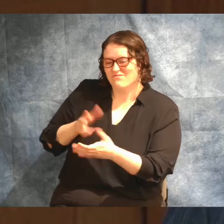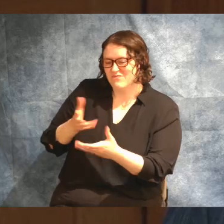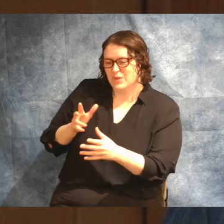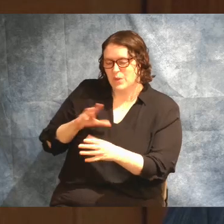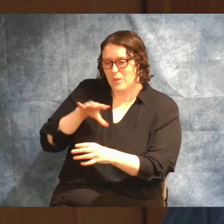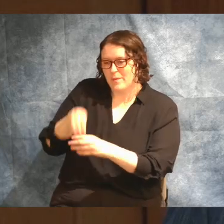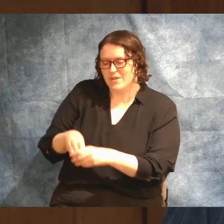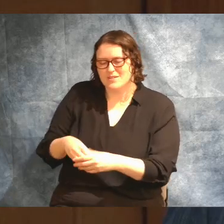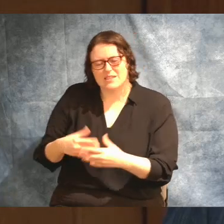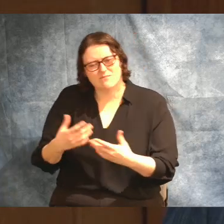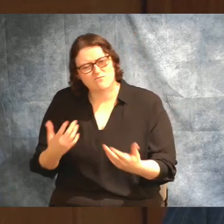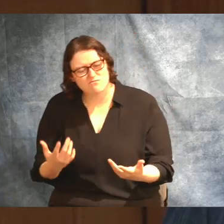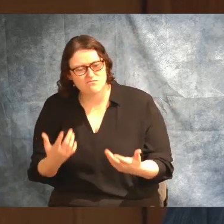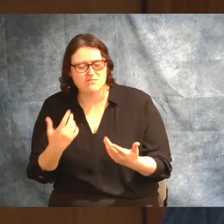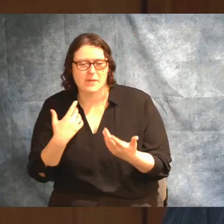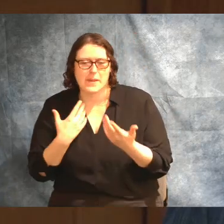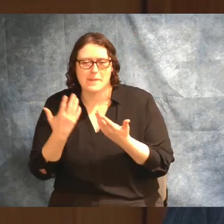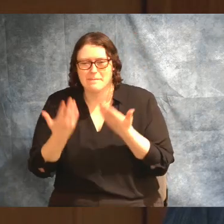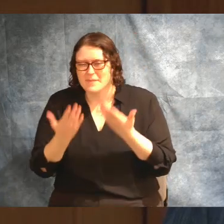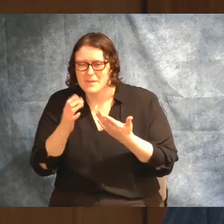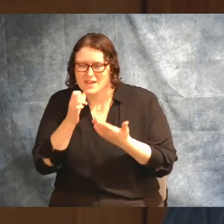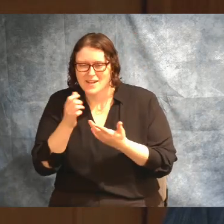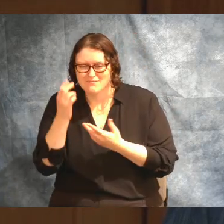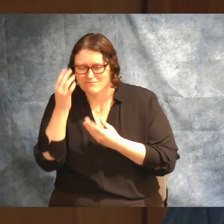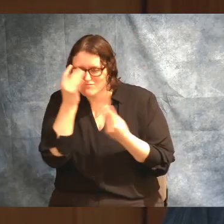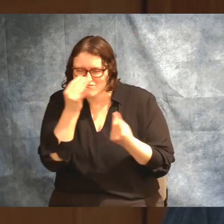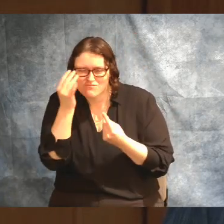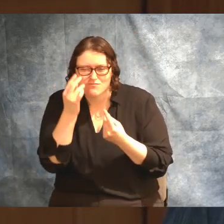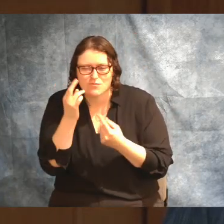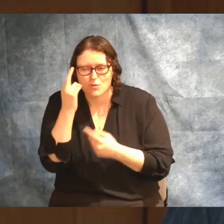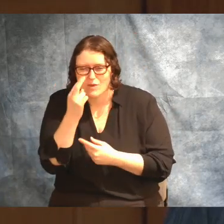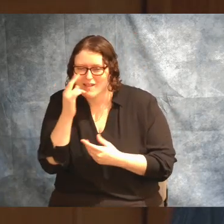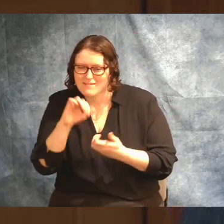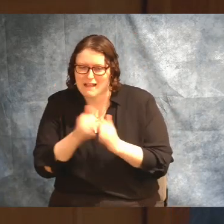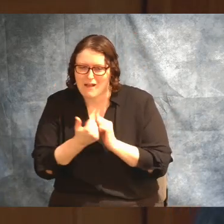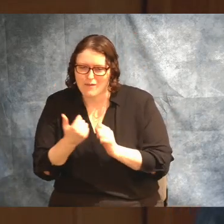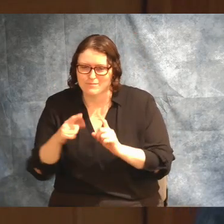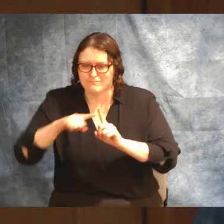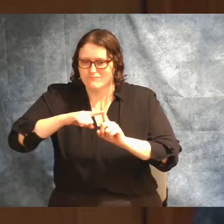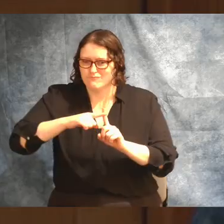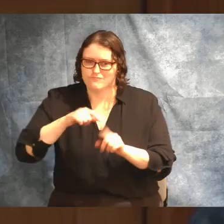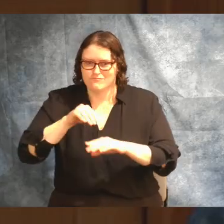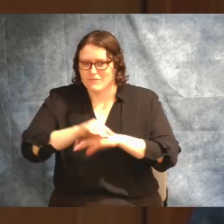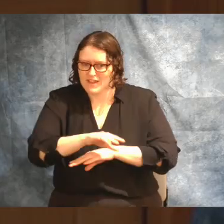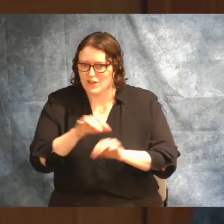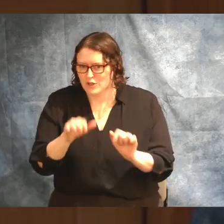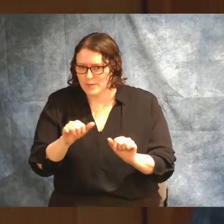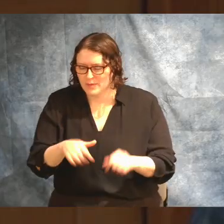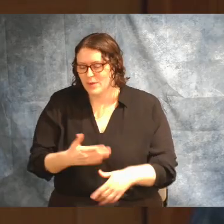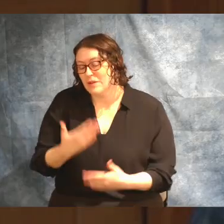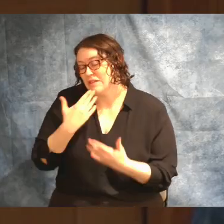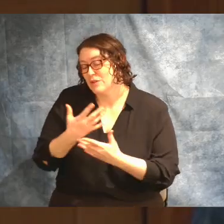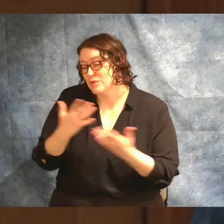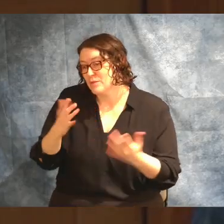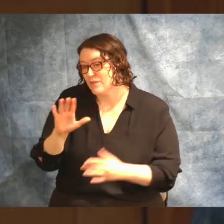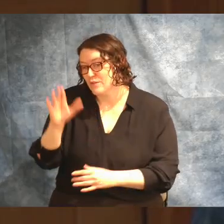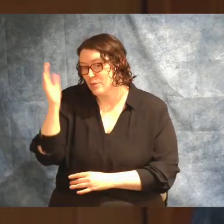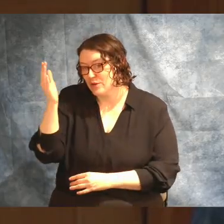as some of the jurisdictions are making those decisions. So, I just was curious about that. Okay. Well, thank you very much. Really appreciate the presentation. Hold on one